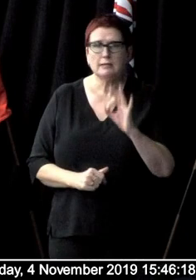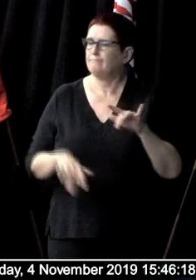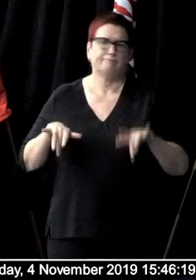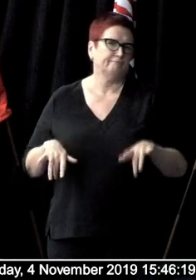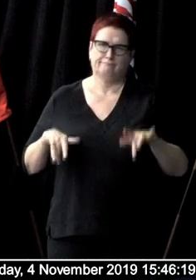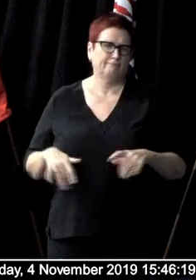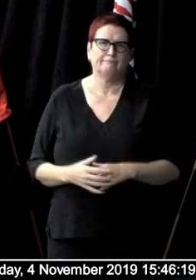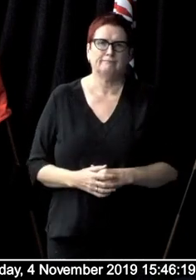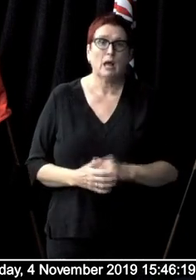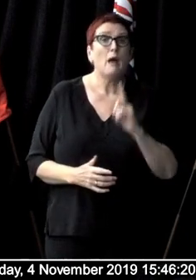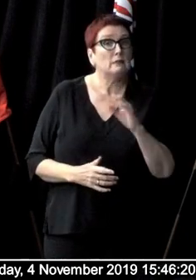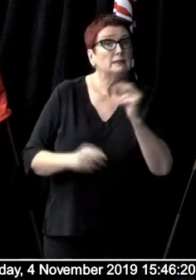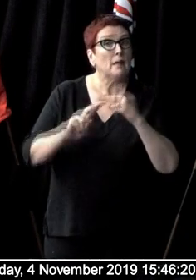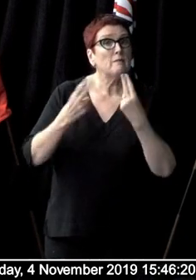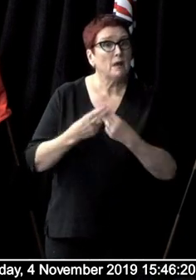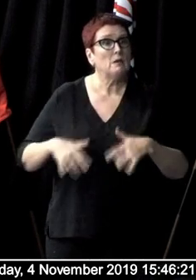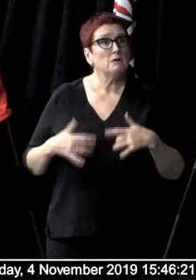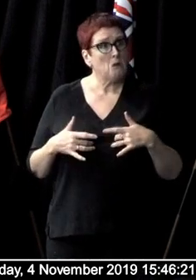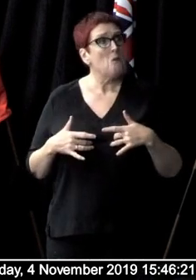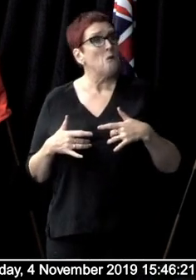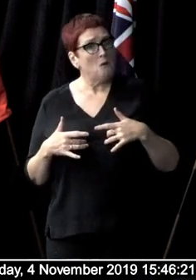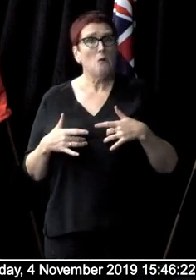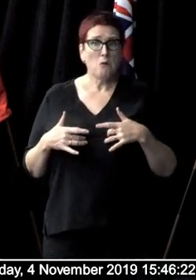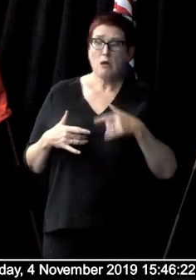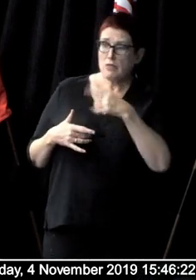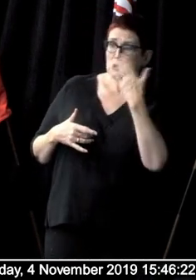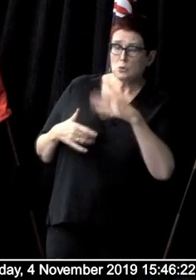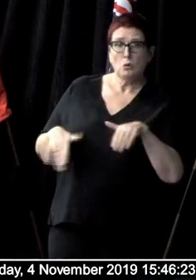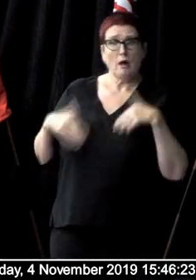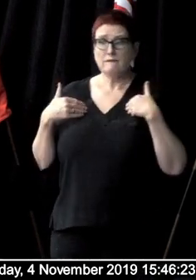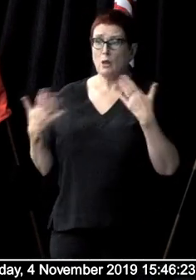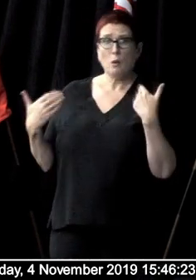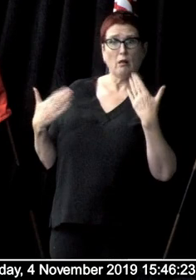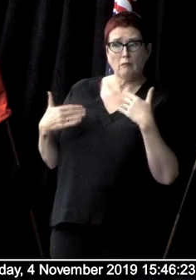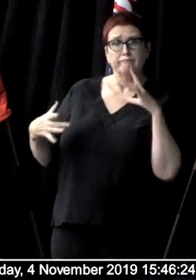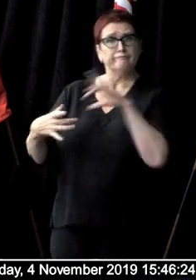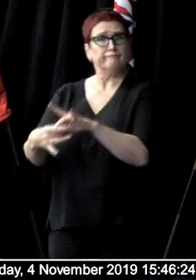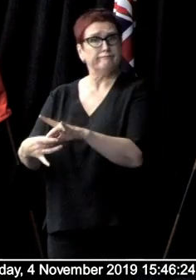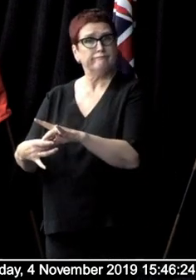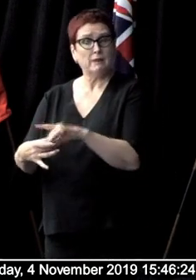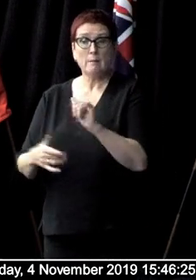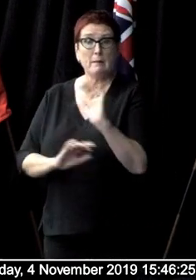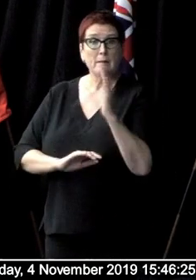" I now feel welcomed at my – at the school”. So perhaps it’s a school that they had already enrolled in but they never felt